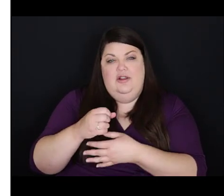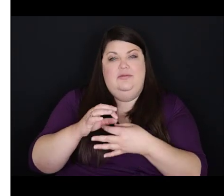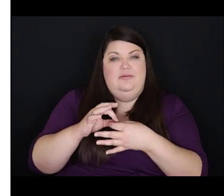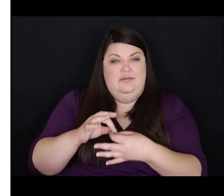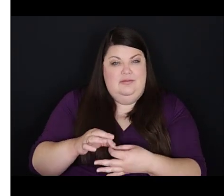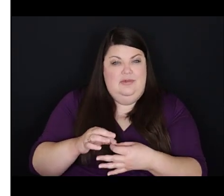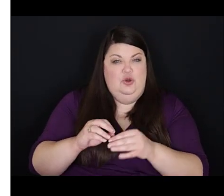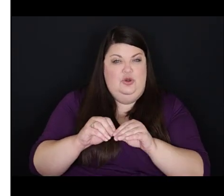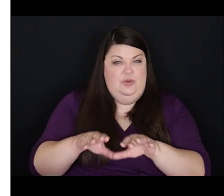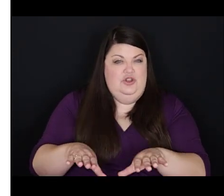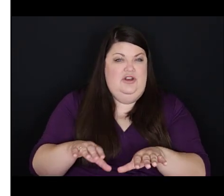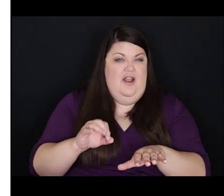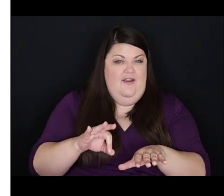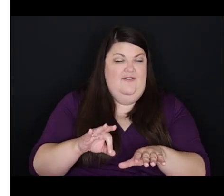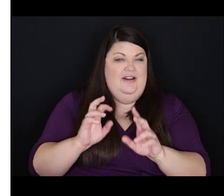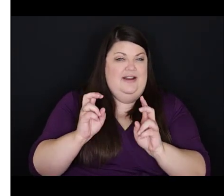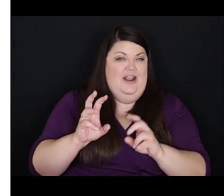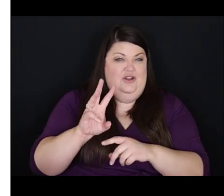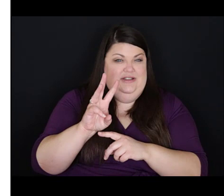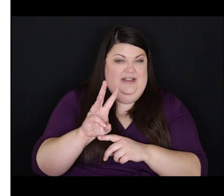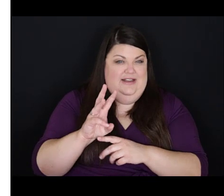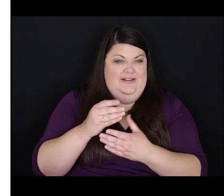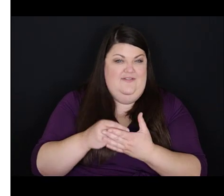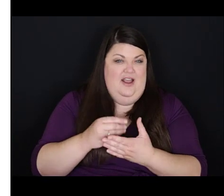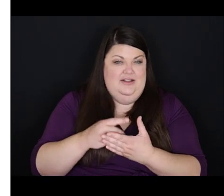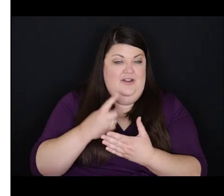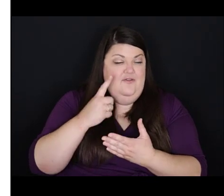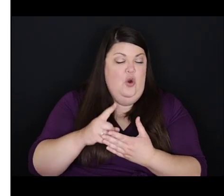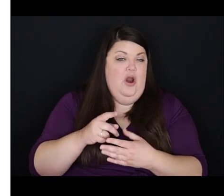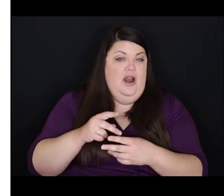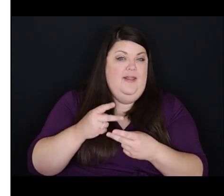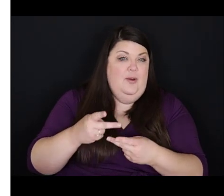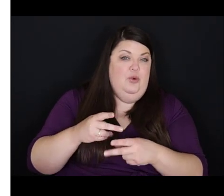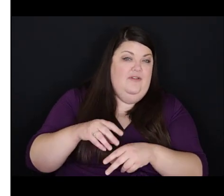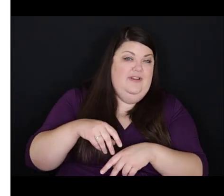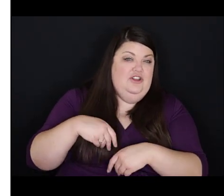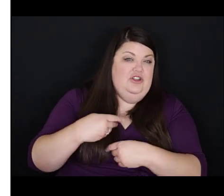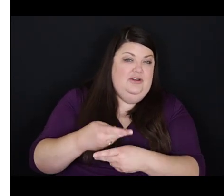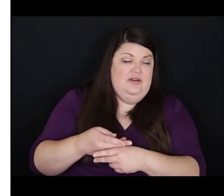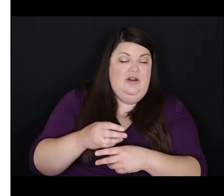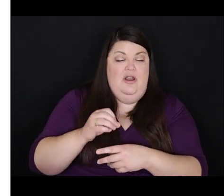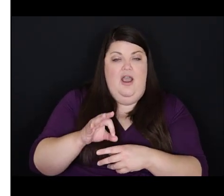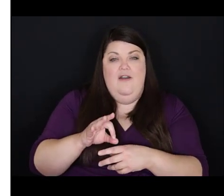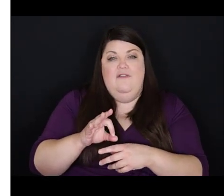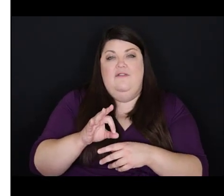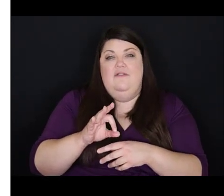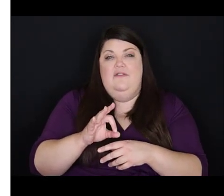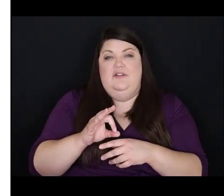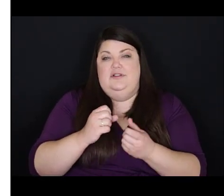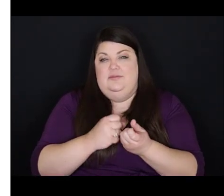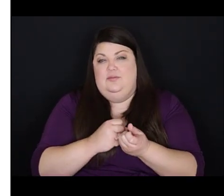VI funds for the provision of supported employment services, Description (e)(2).